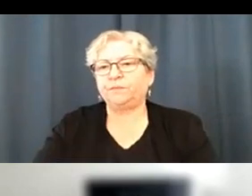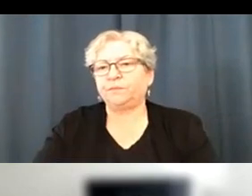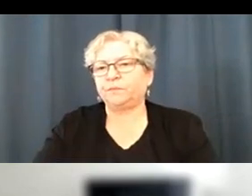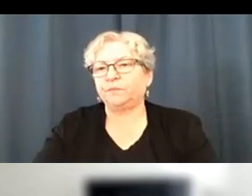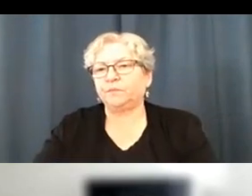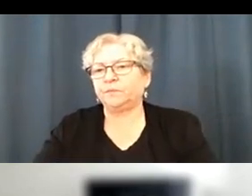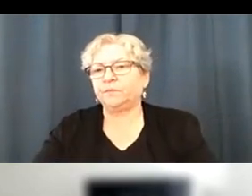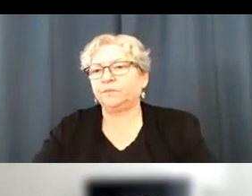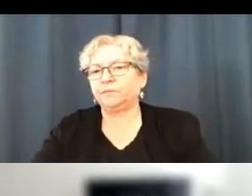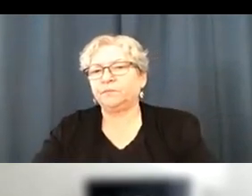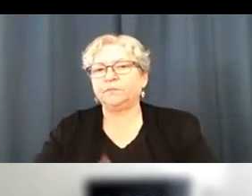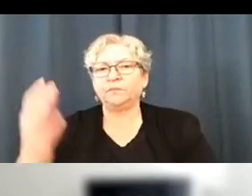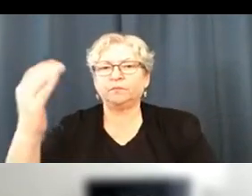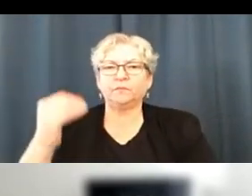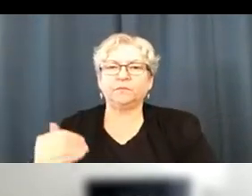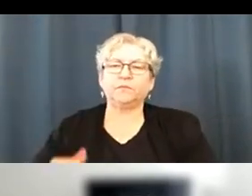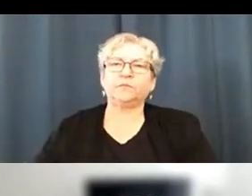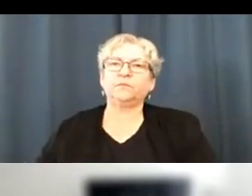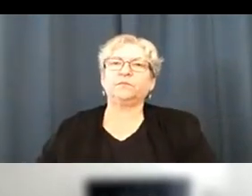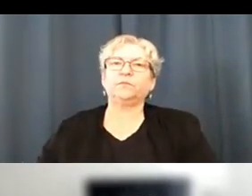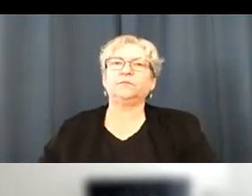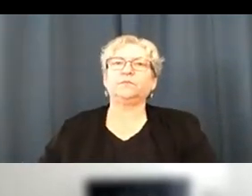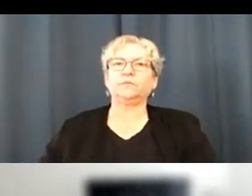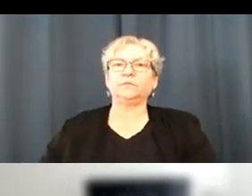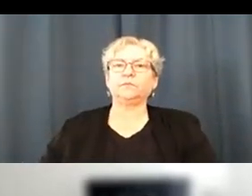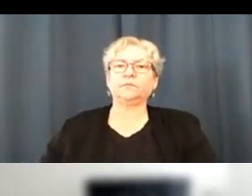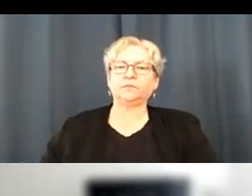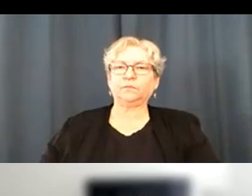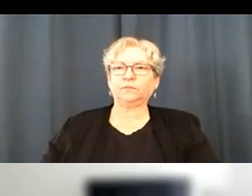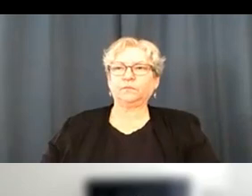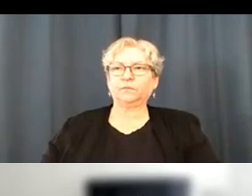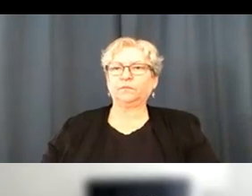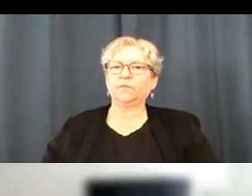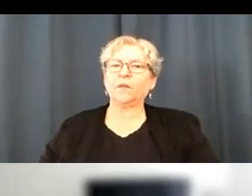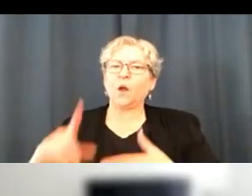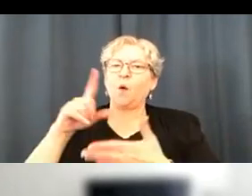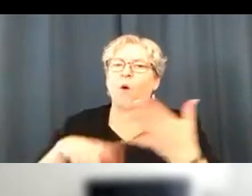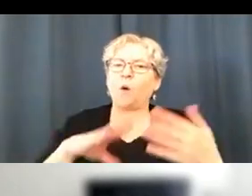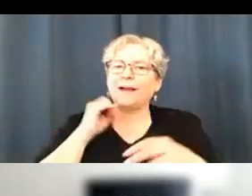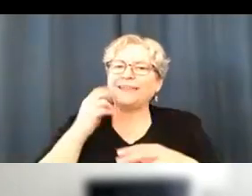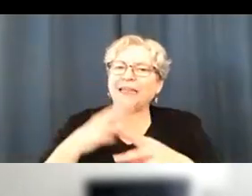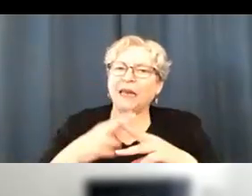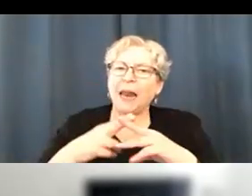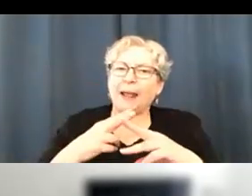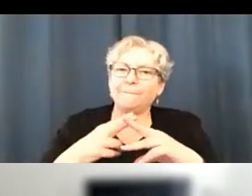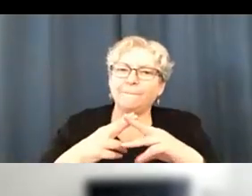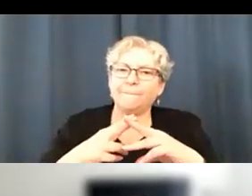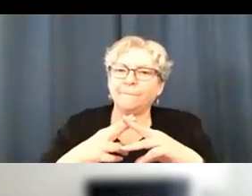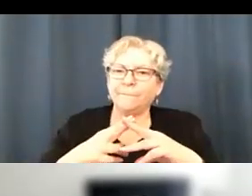Next question here is, "What was the name of the feature you mentioned